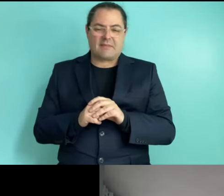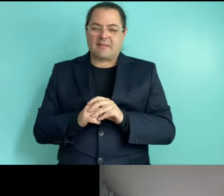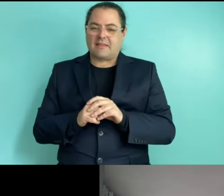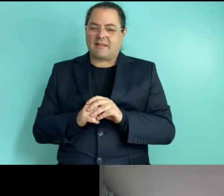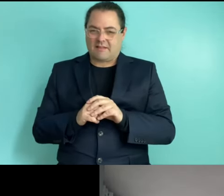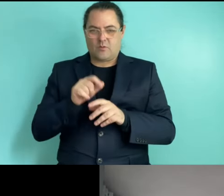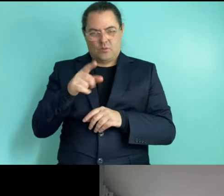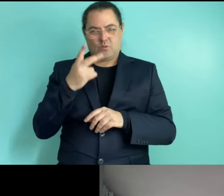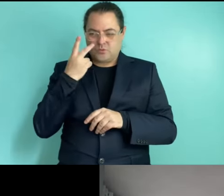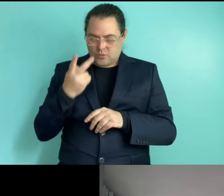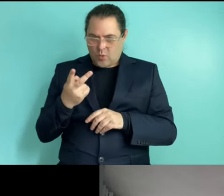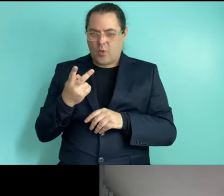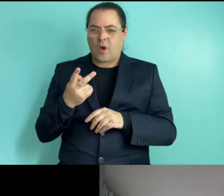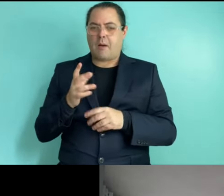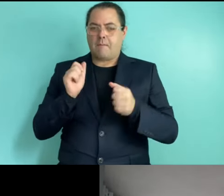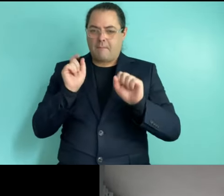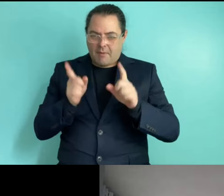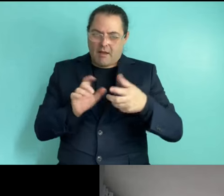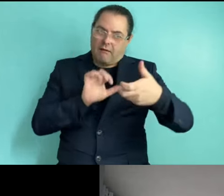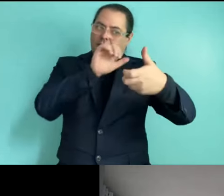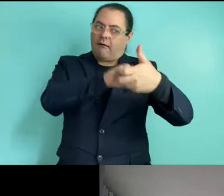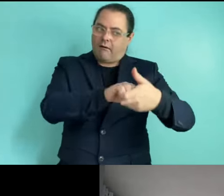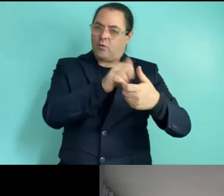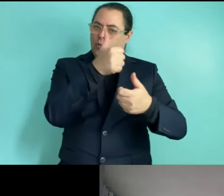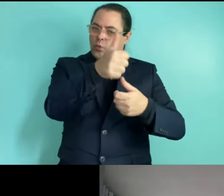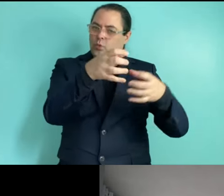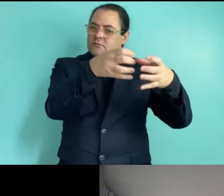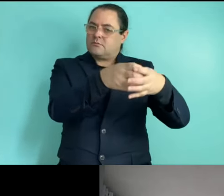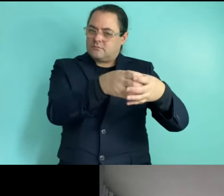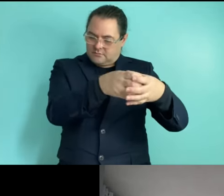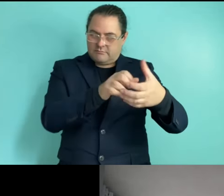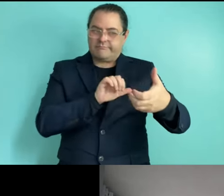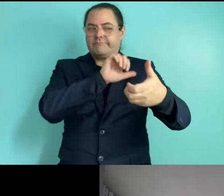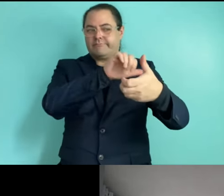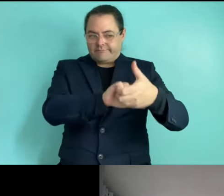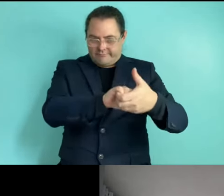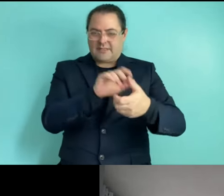you needed to partner with the right person and then you identified k l m empowered.